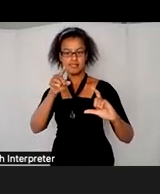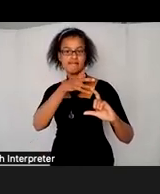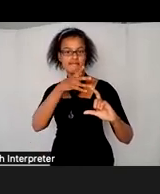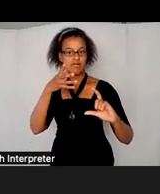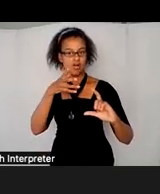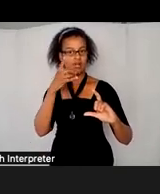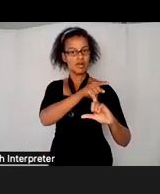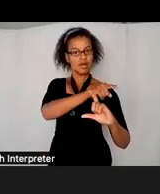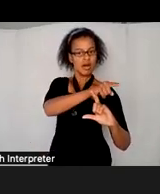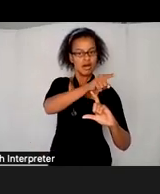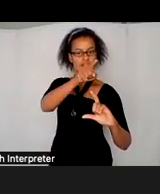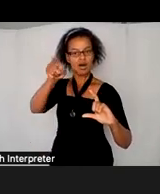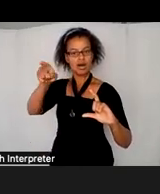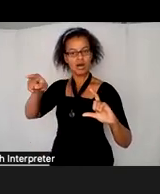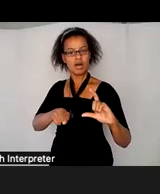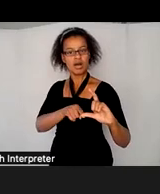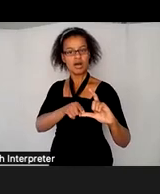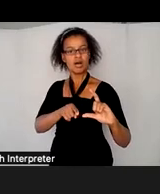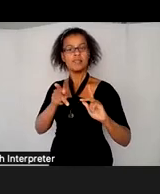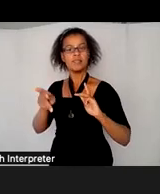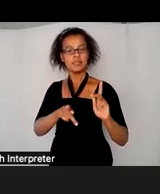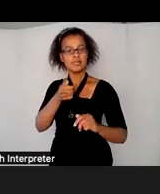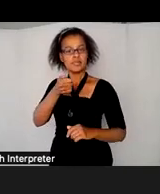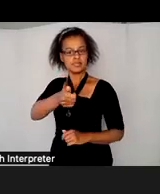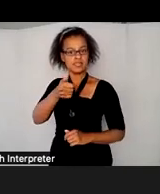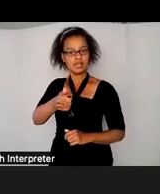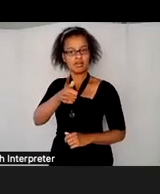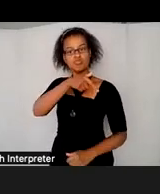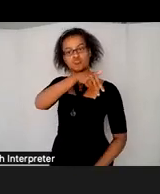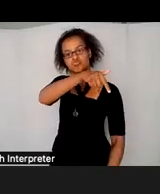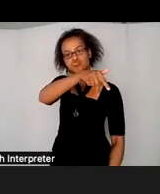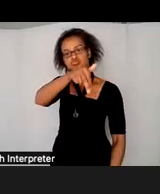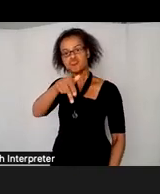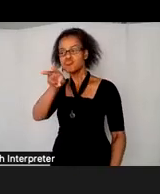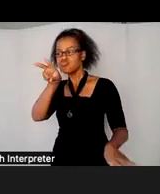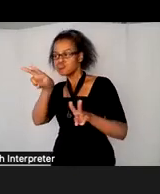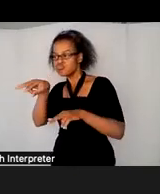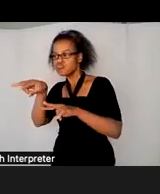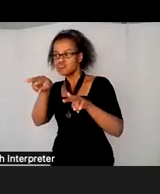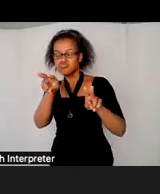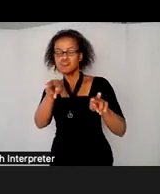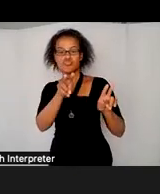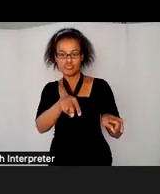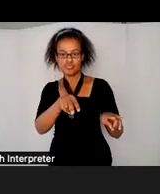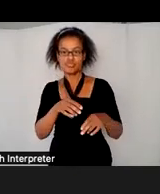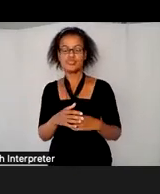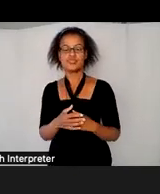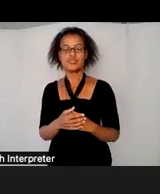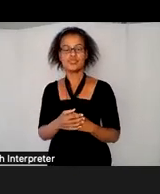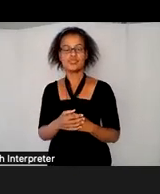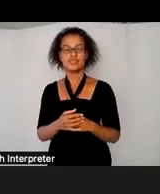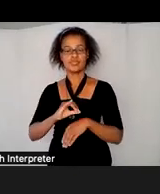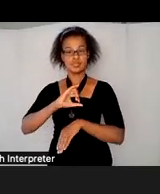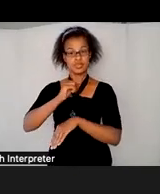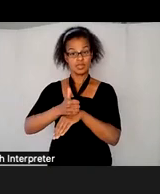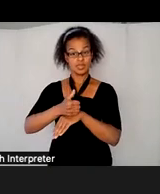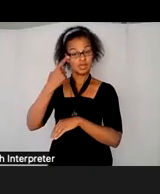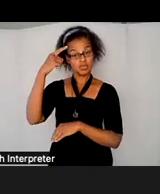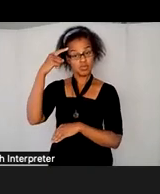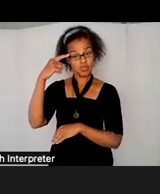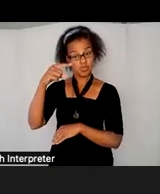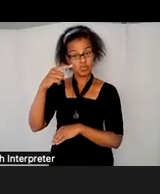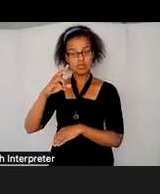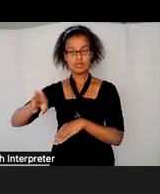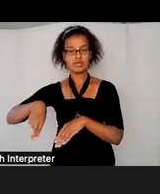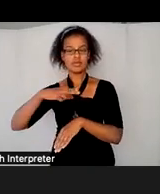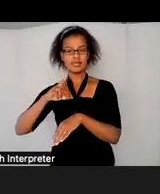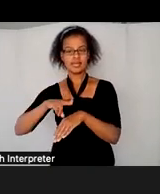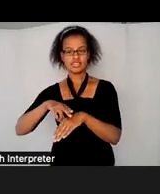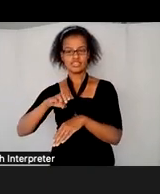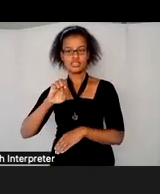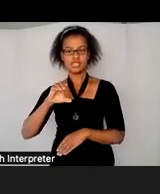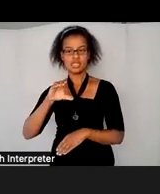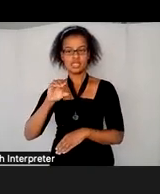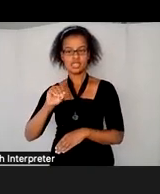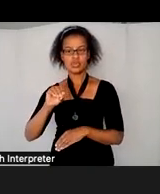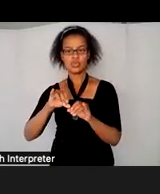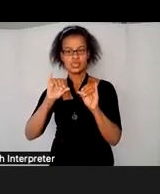Everything in there is meant to keep the natural ecosystem of the forest as well as have different